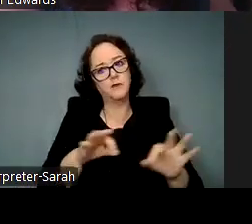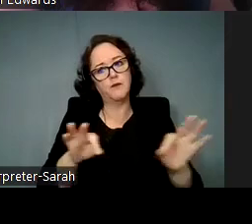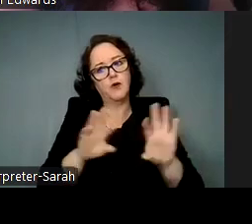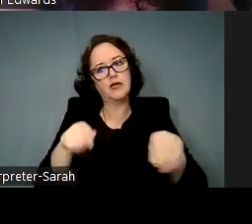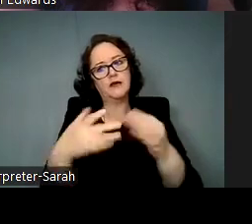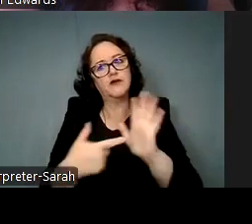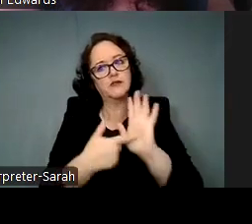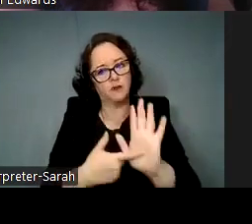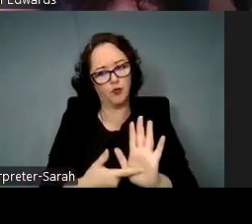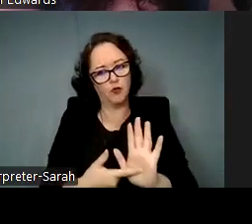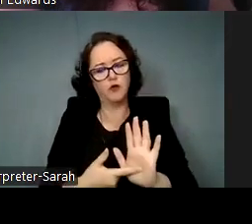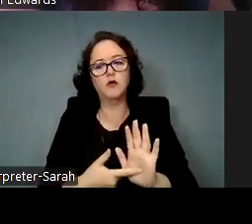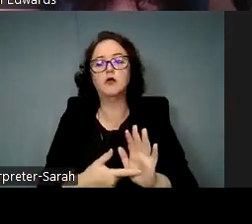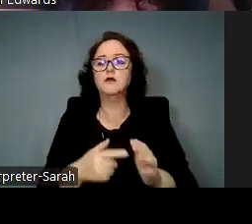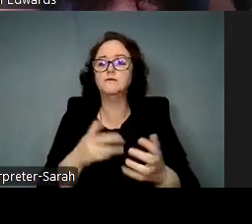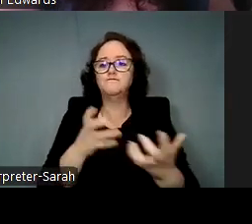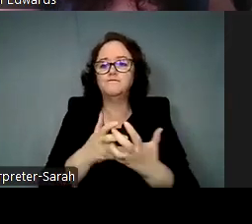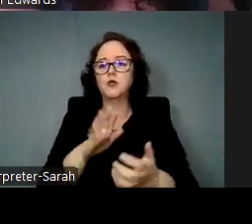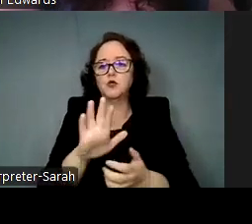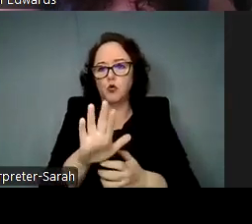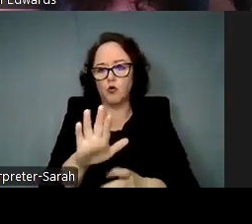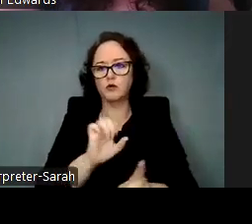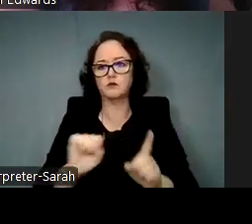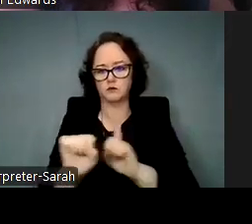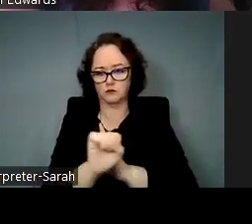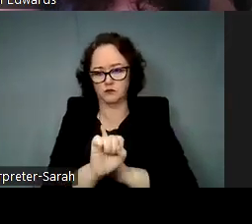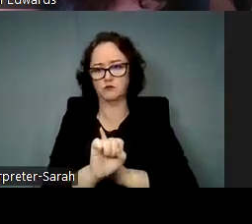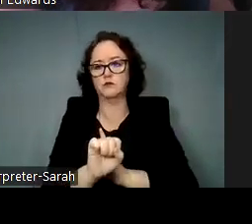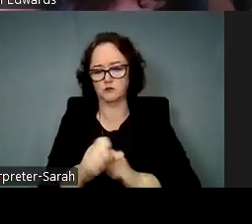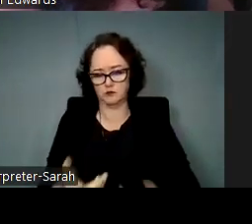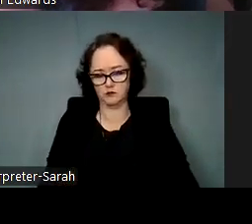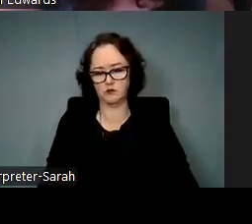situation, because as much as state people and people at CMS